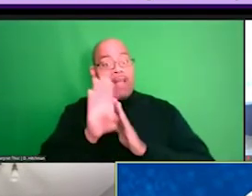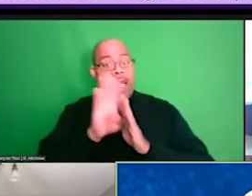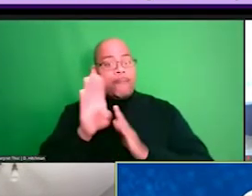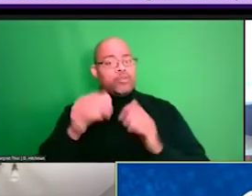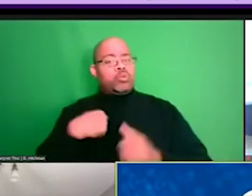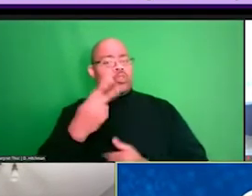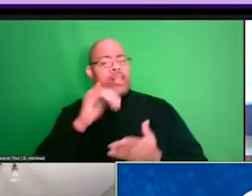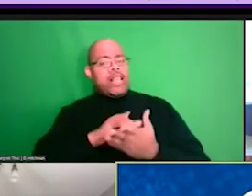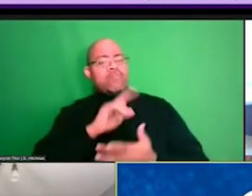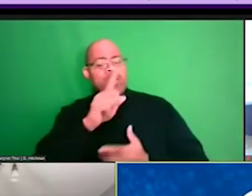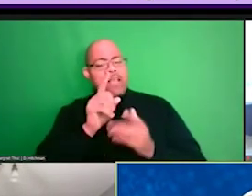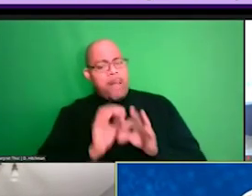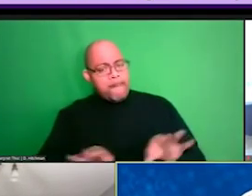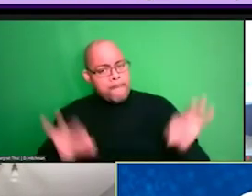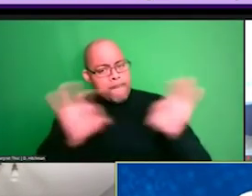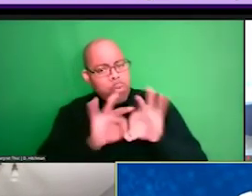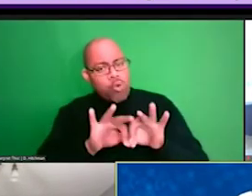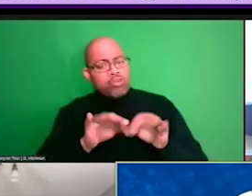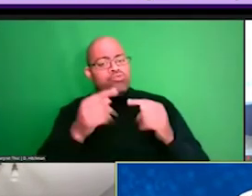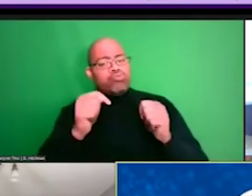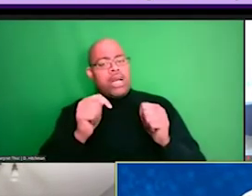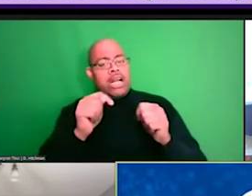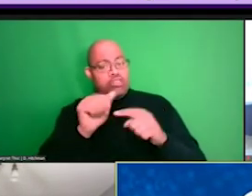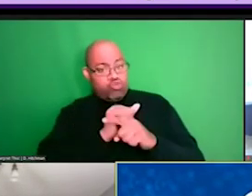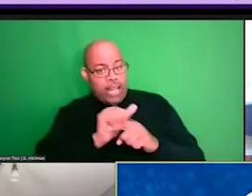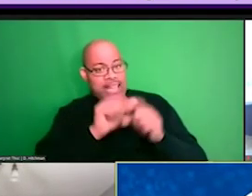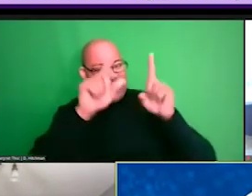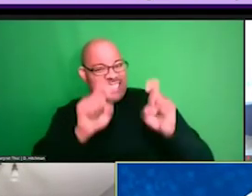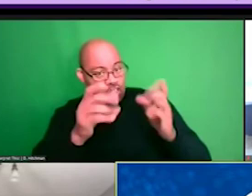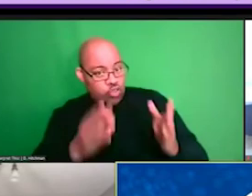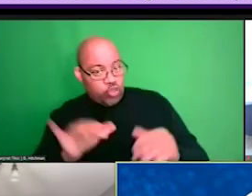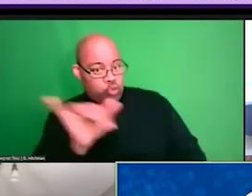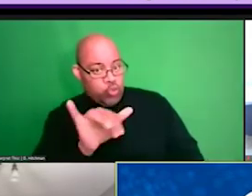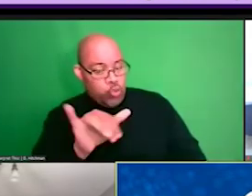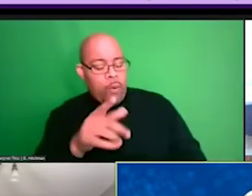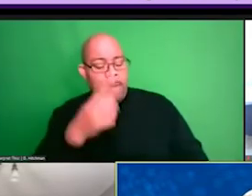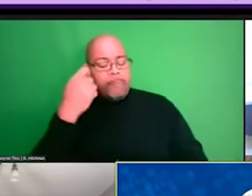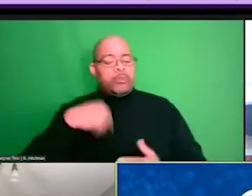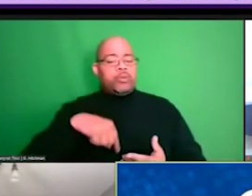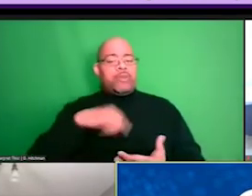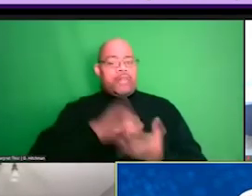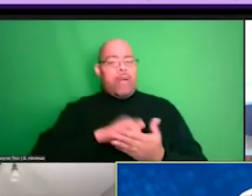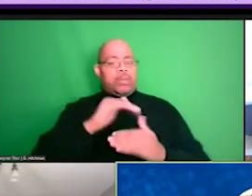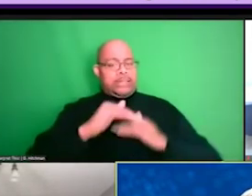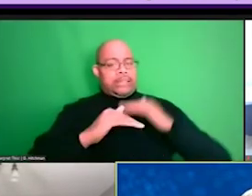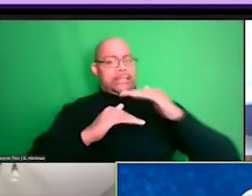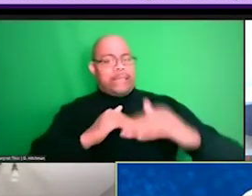very important was training the testers, because that was a step that we kept missing or that